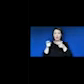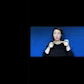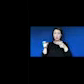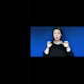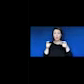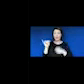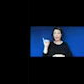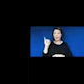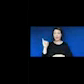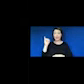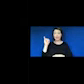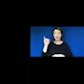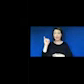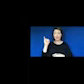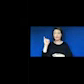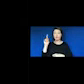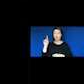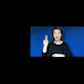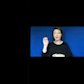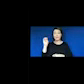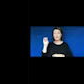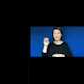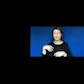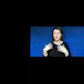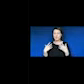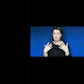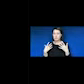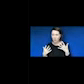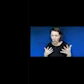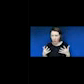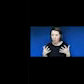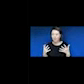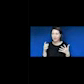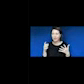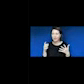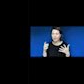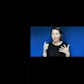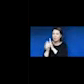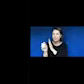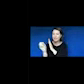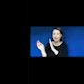We could look at this as transferring into an athletic setting that those skills would be transferable.